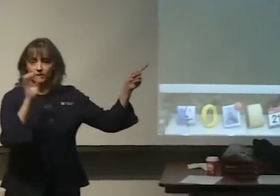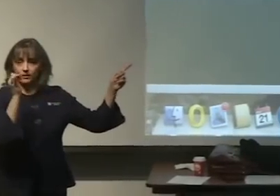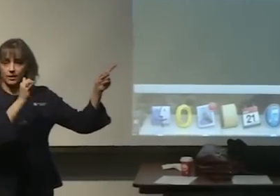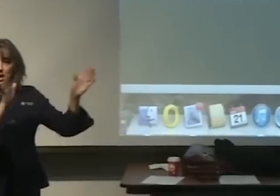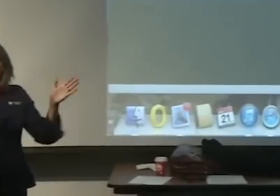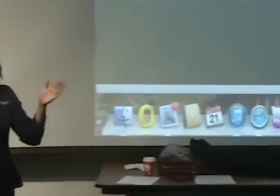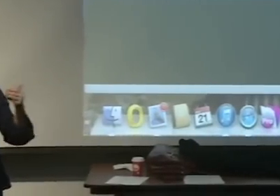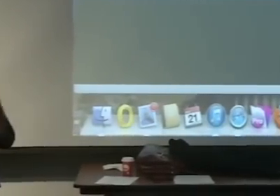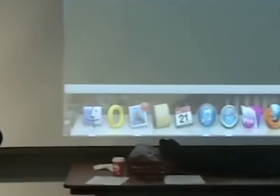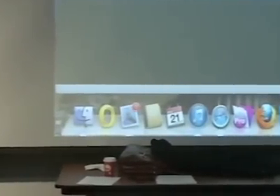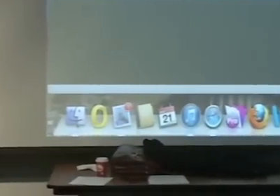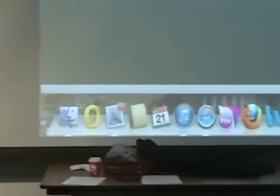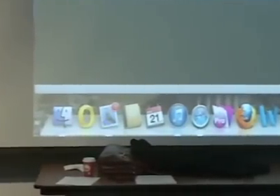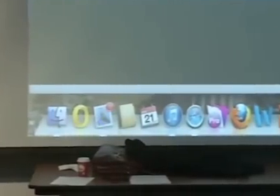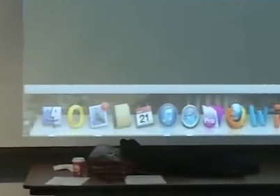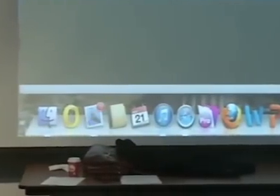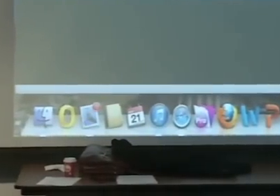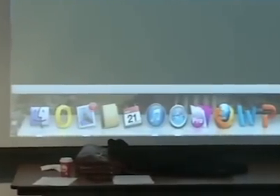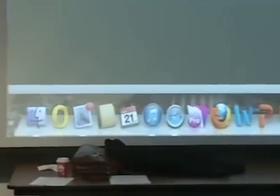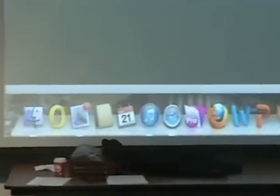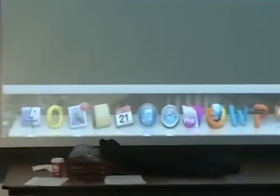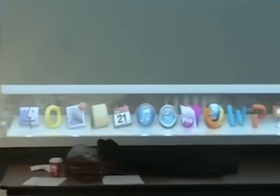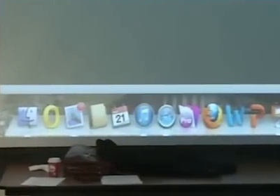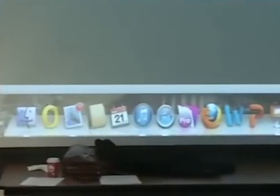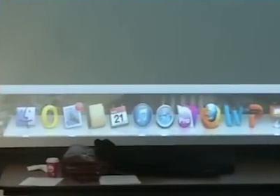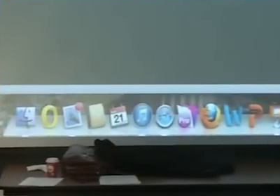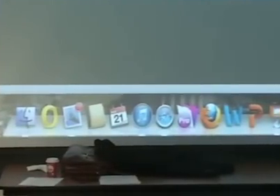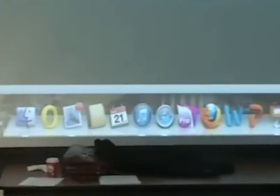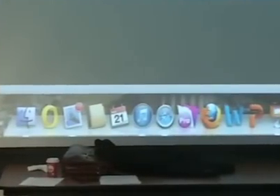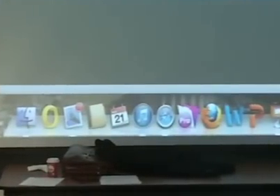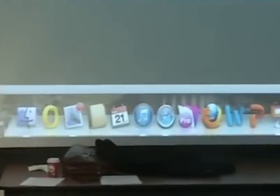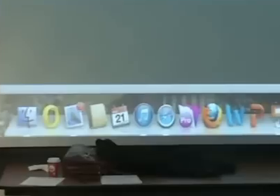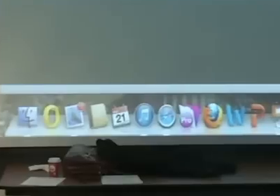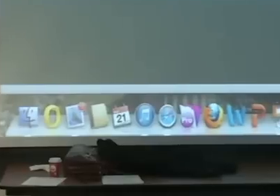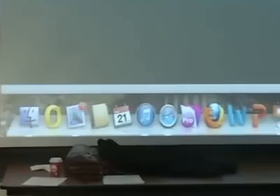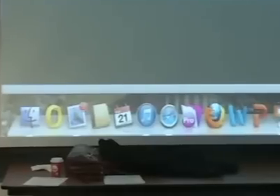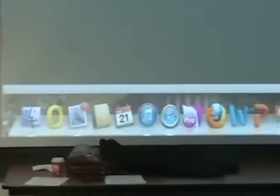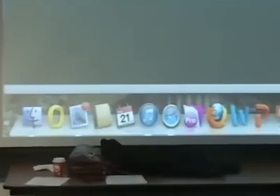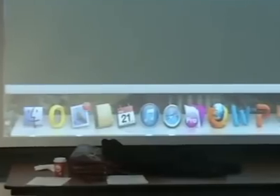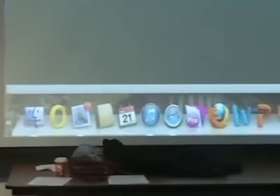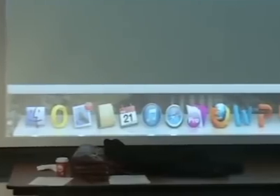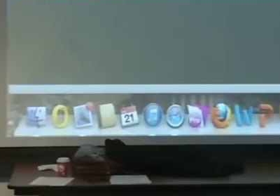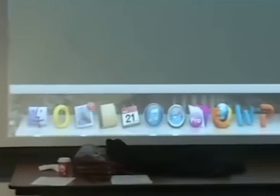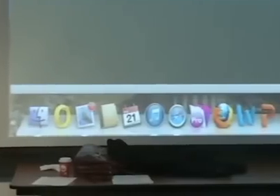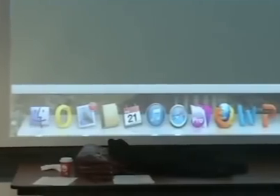That's all you need. So you don't have to create a fancy login or anything.